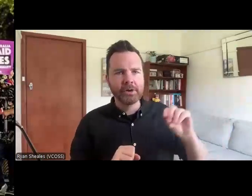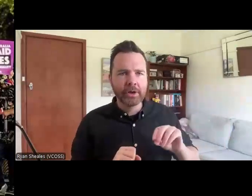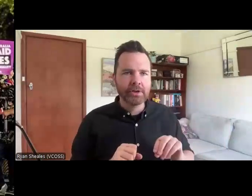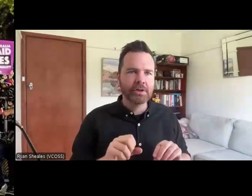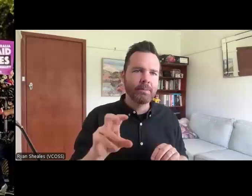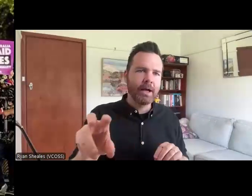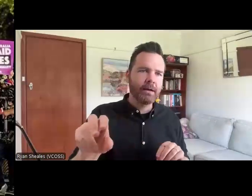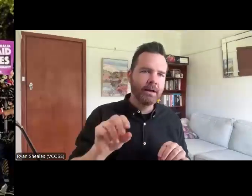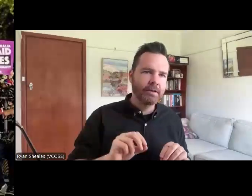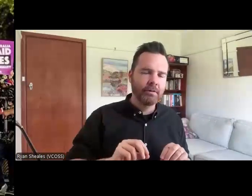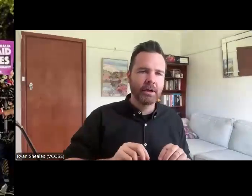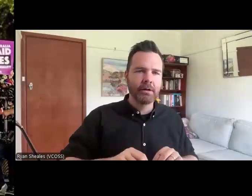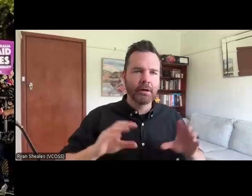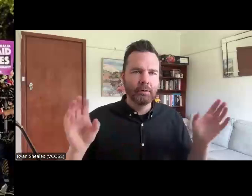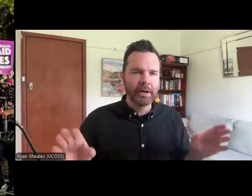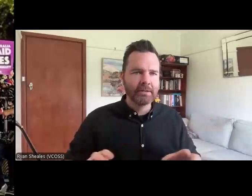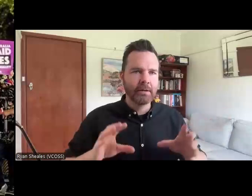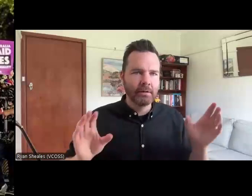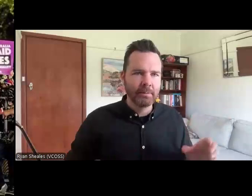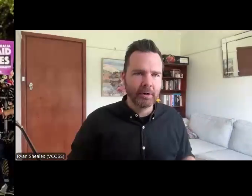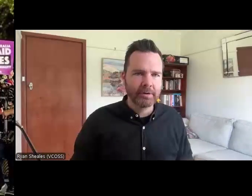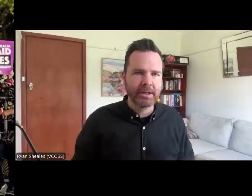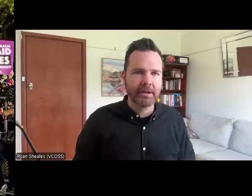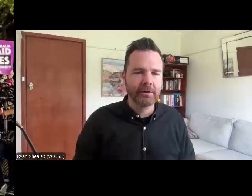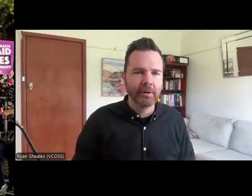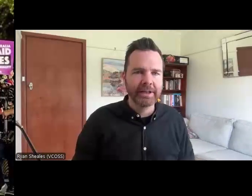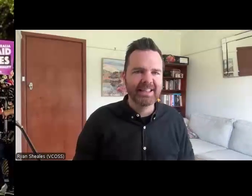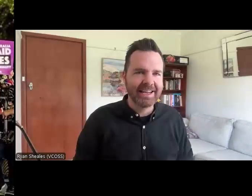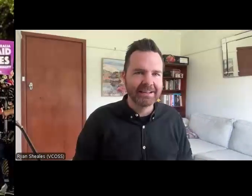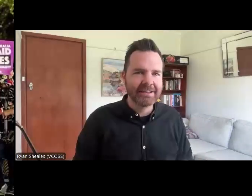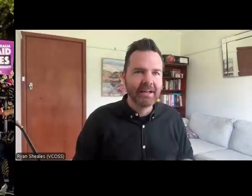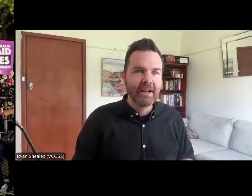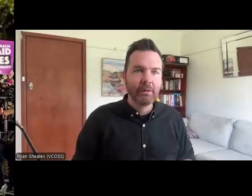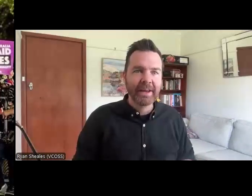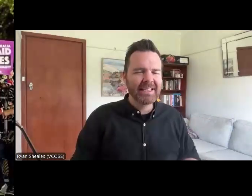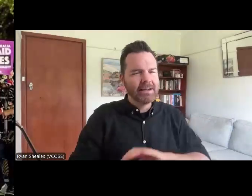church, it's about history and Western democracy and all these things. When they said